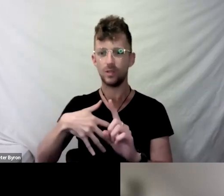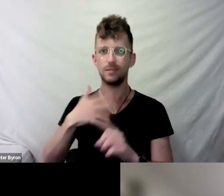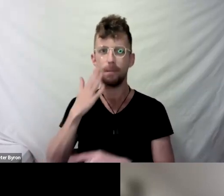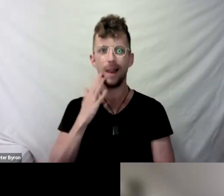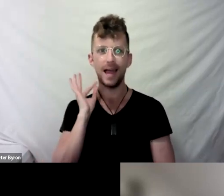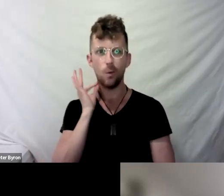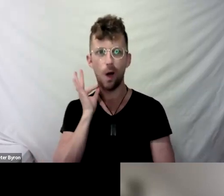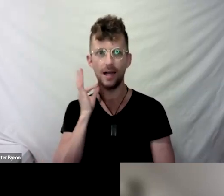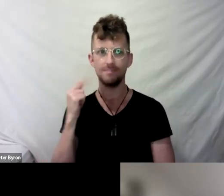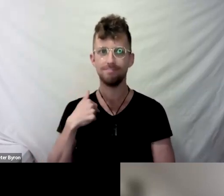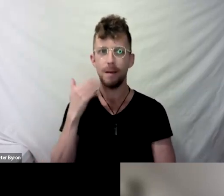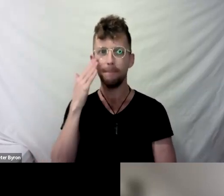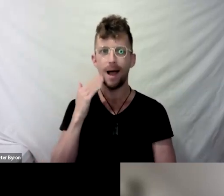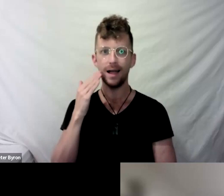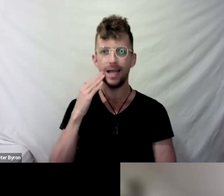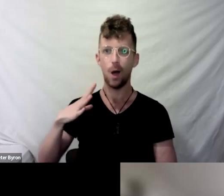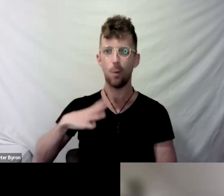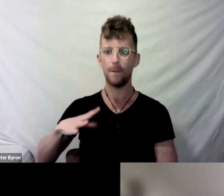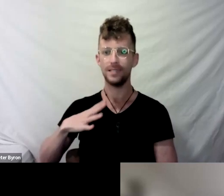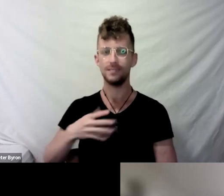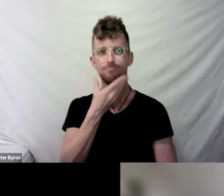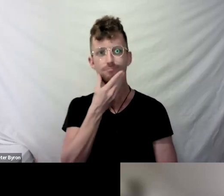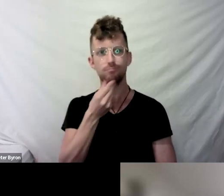and I have brown hair and I’m wearing a headset.